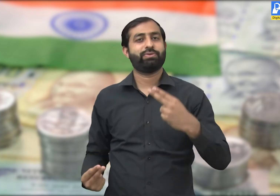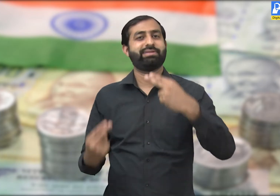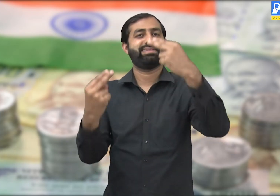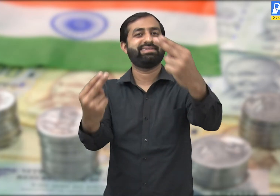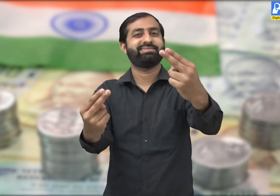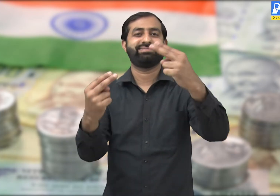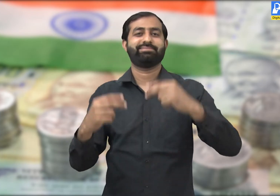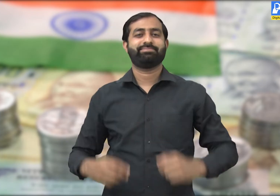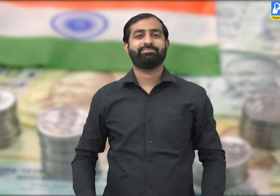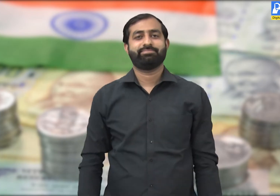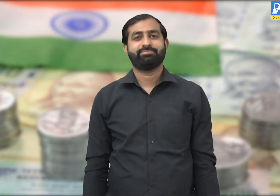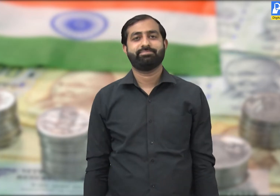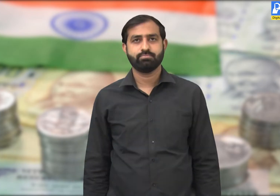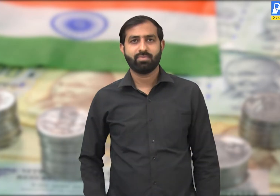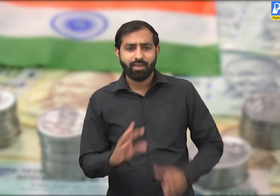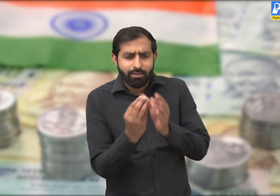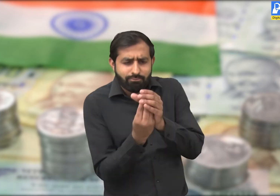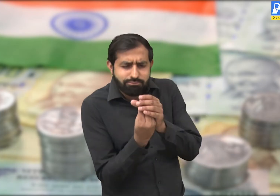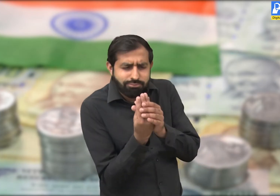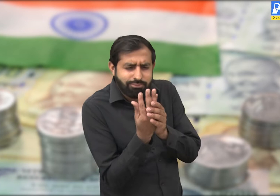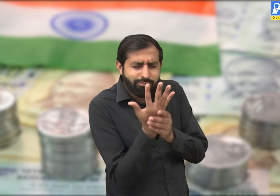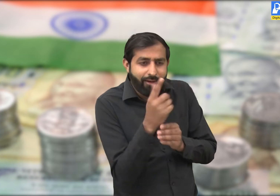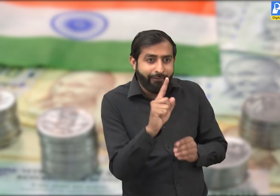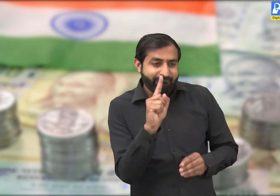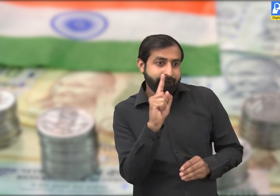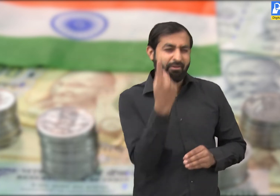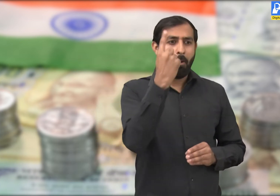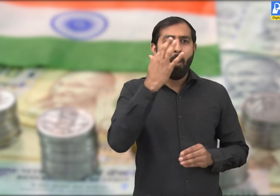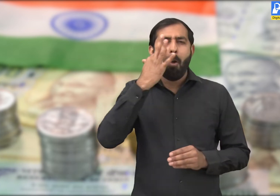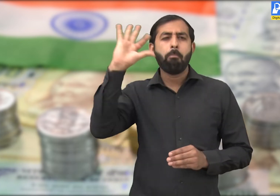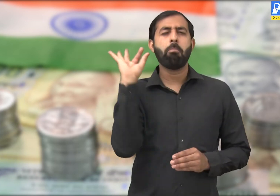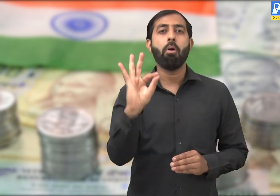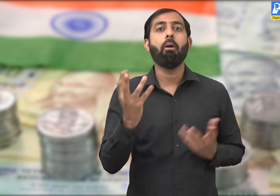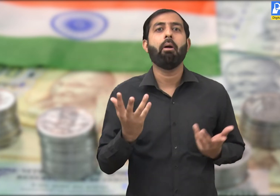Here we will discuss economic activities and how it leads to economic growth.